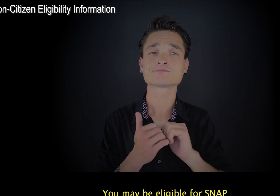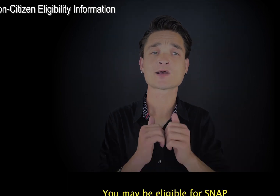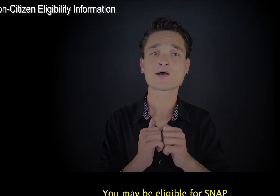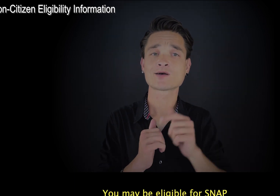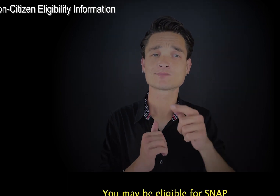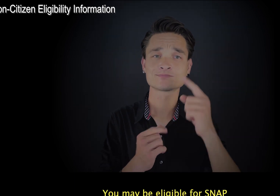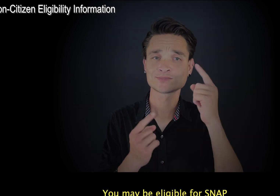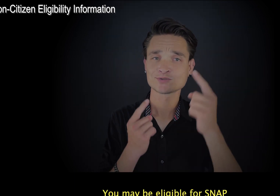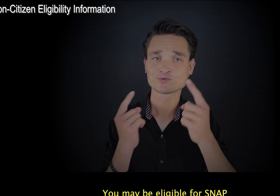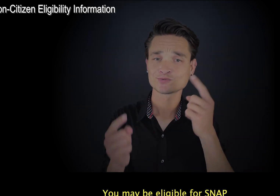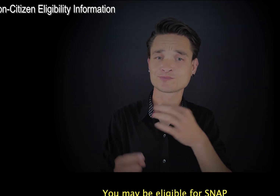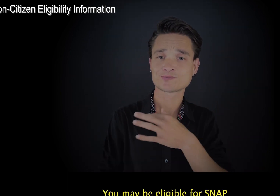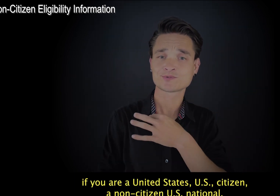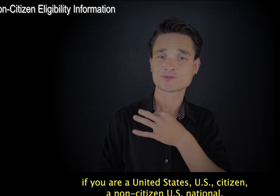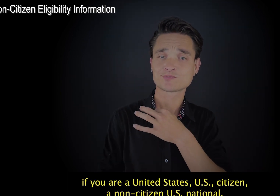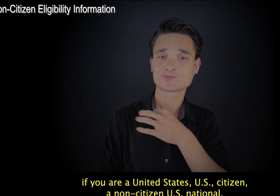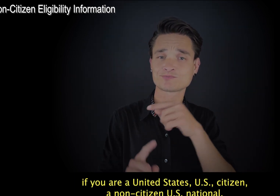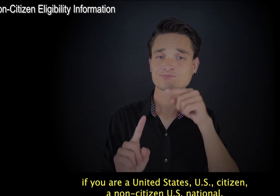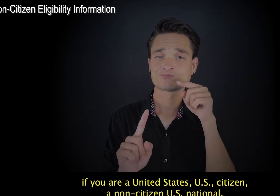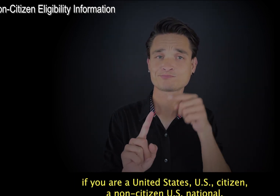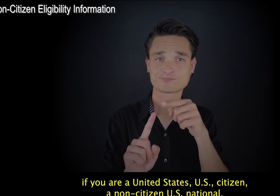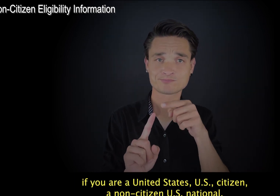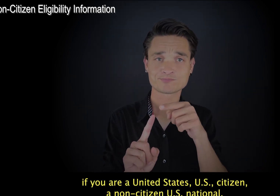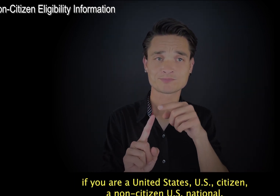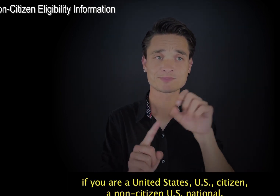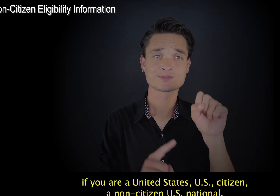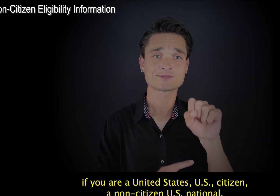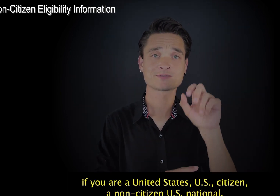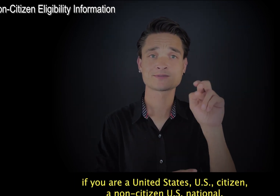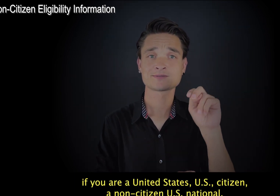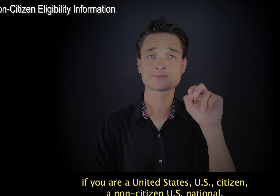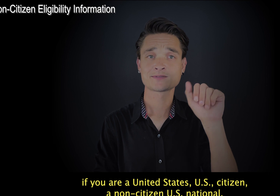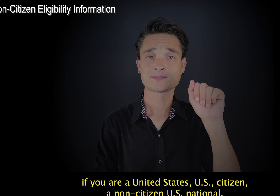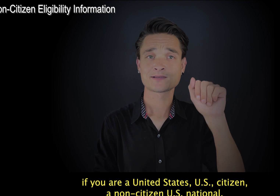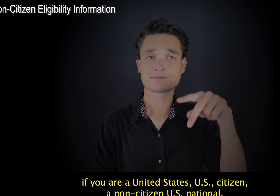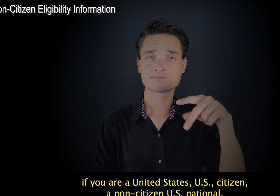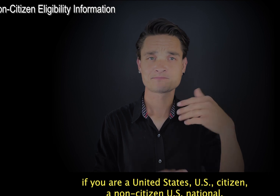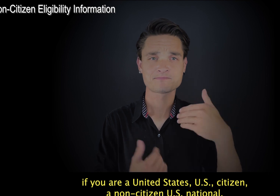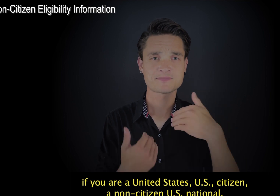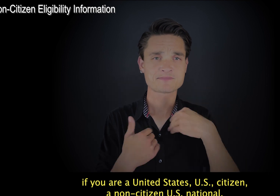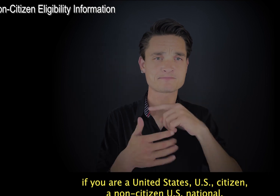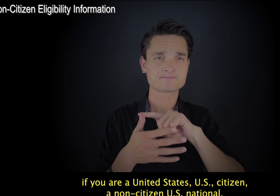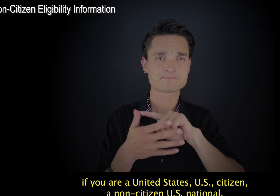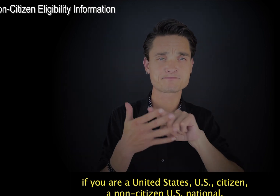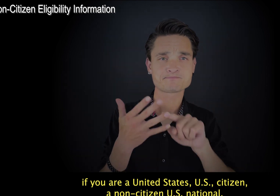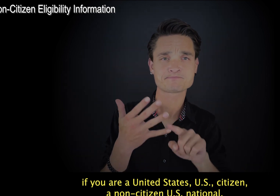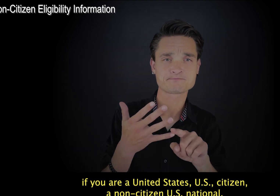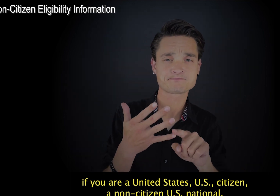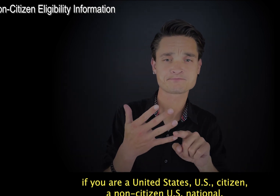You may be eligible for SNAP if you are a United States, U.S., citizen, a non-citizen U.S. national,